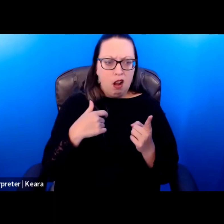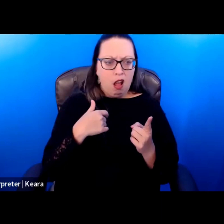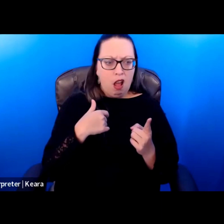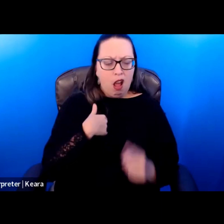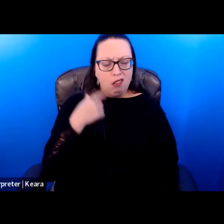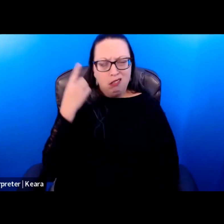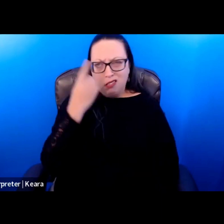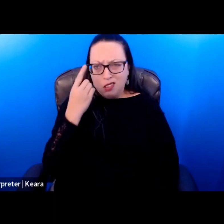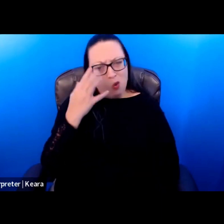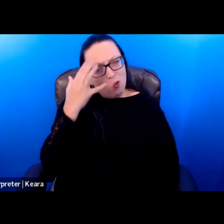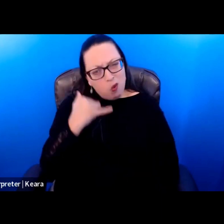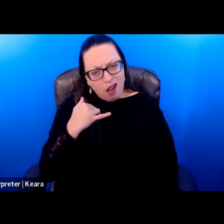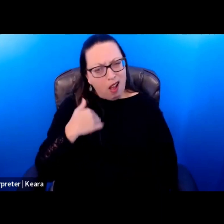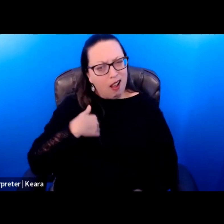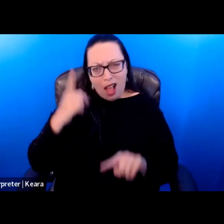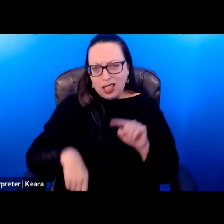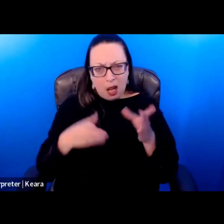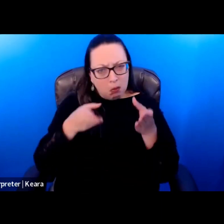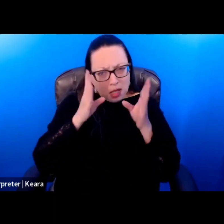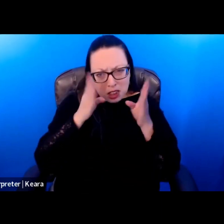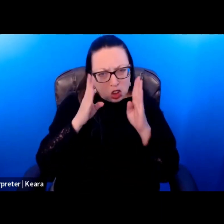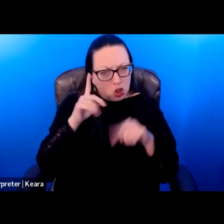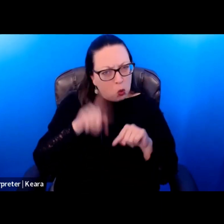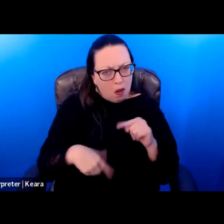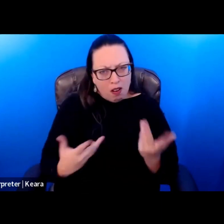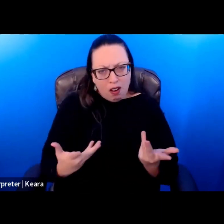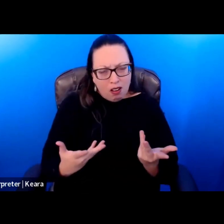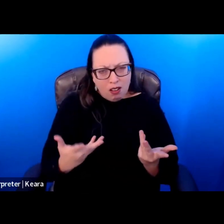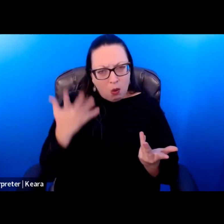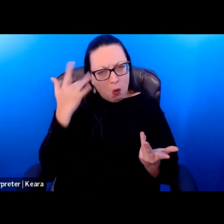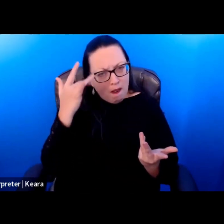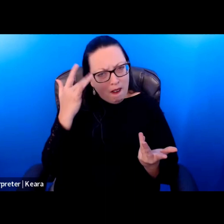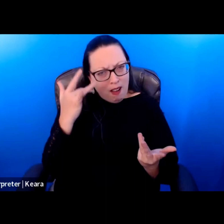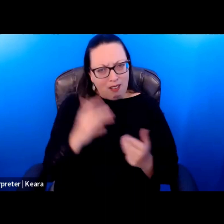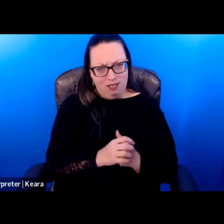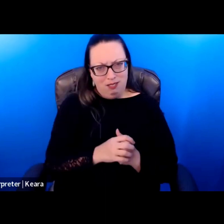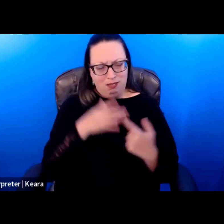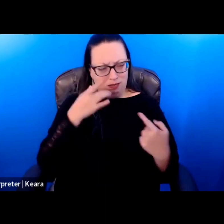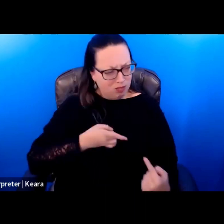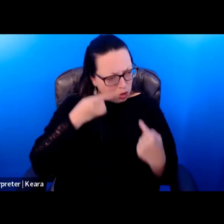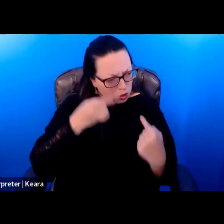is my attention span so long? Why, why am I having trouble having some trouble remembering